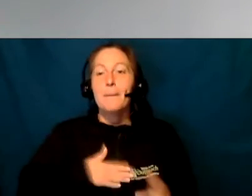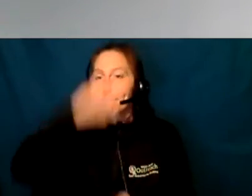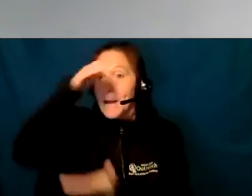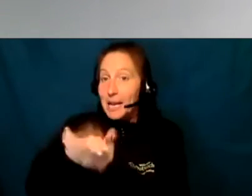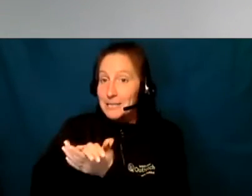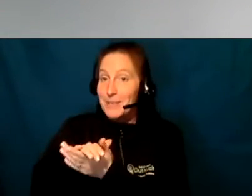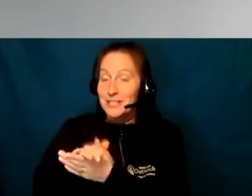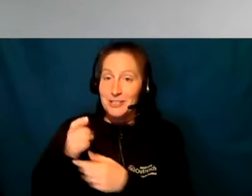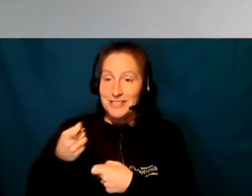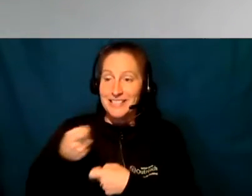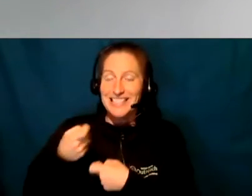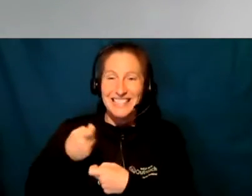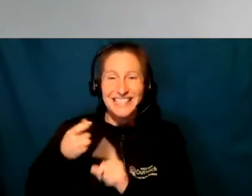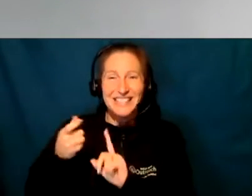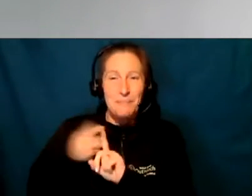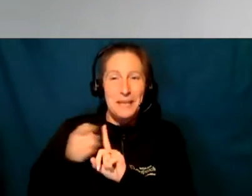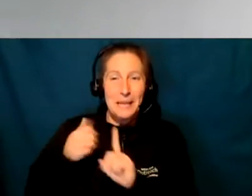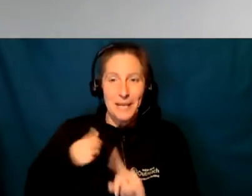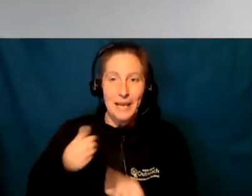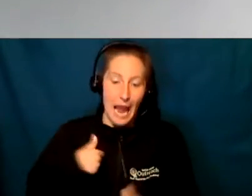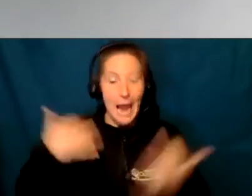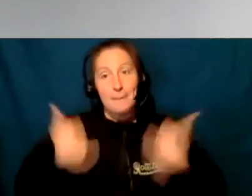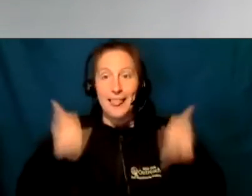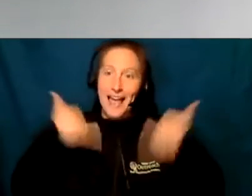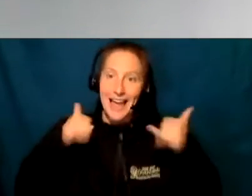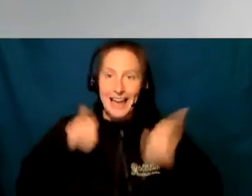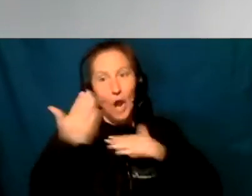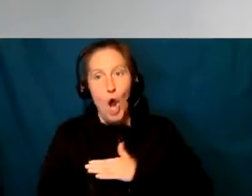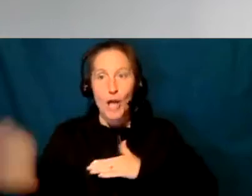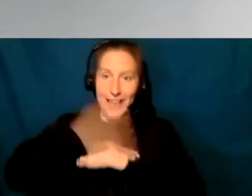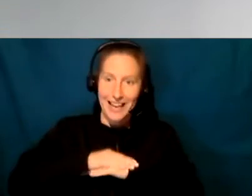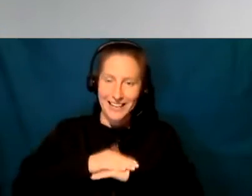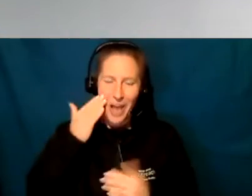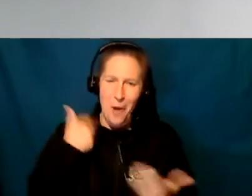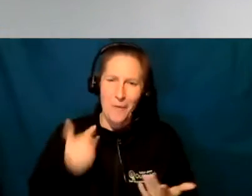I get to play games all day, you know, and especially at the preschool level,